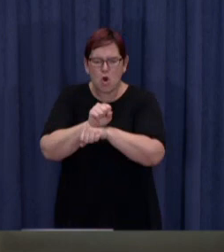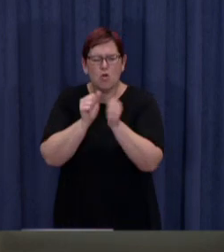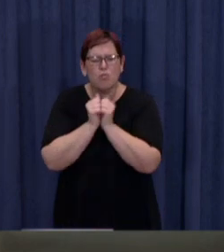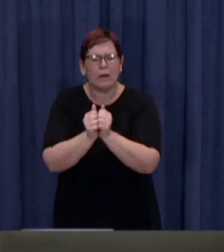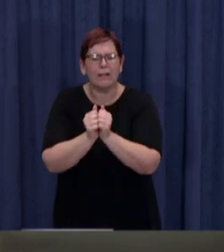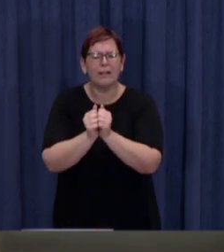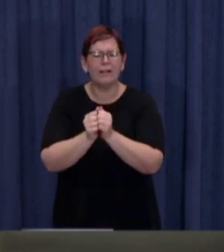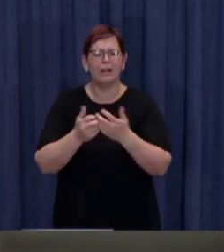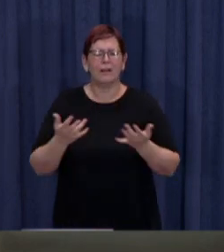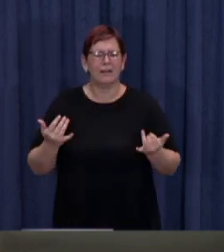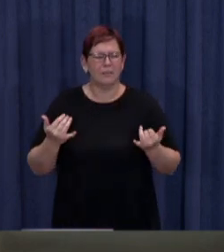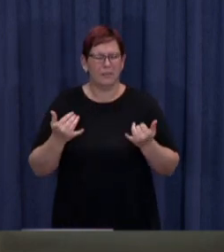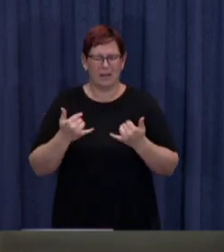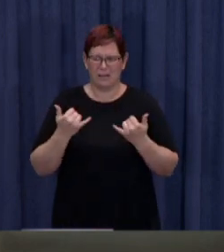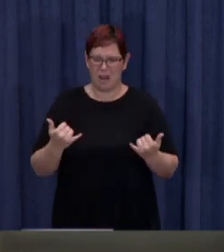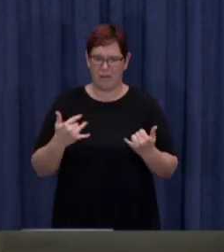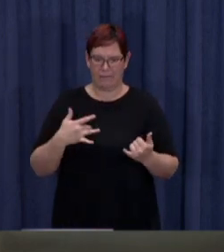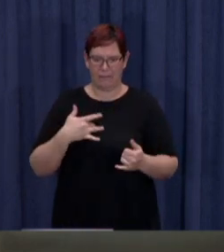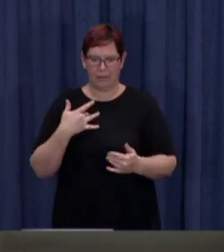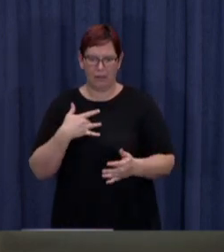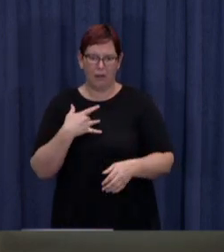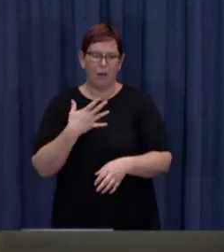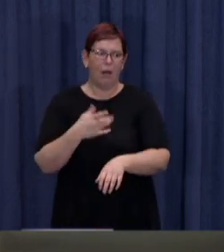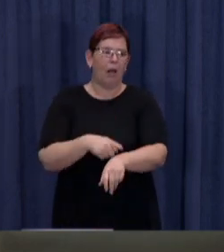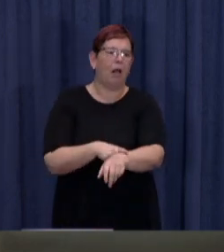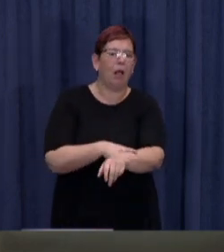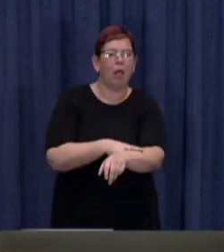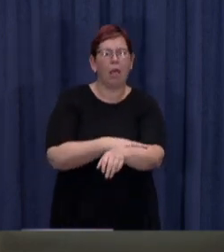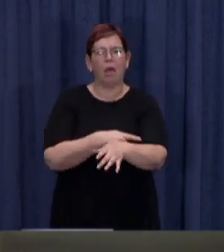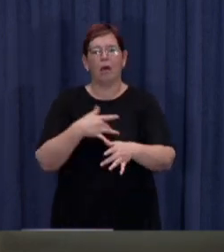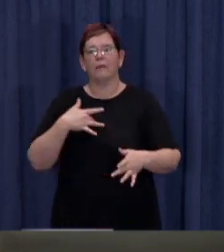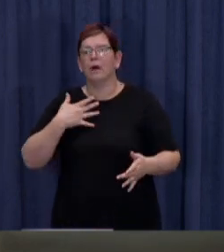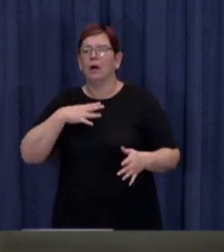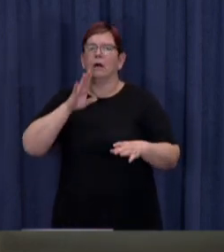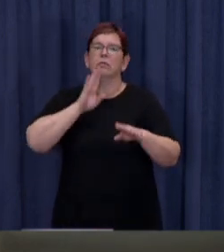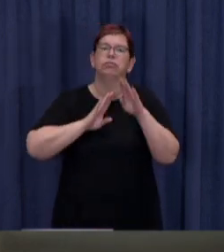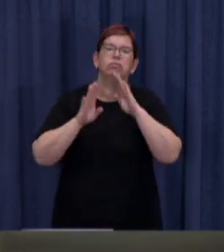painful in many respects is a very short period of time in a lifetime in a career